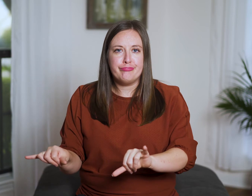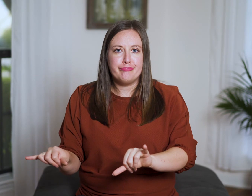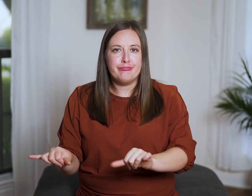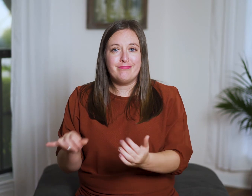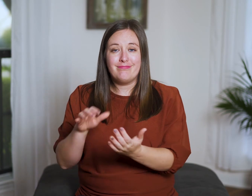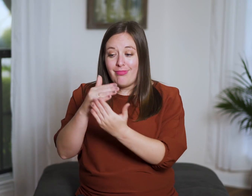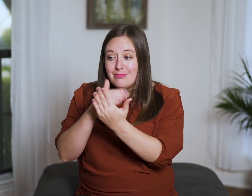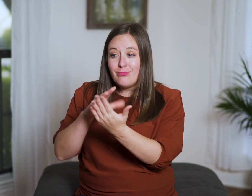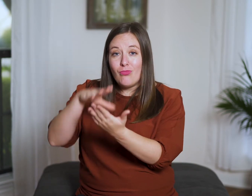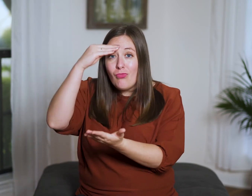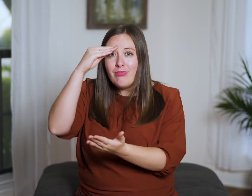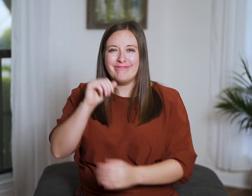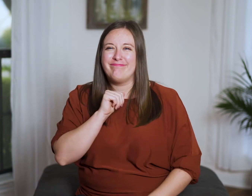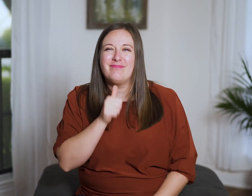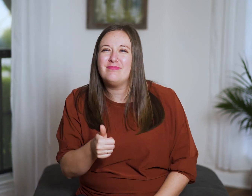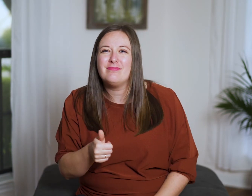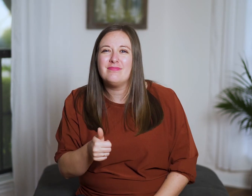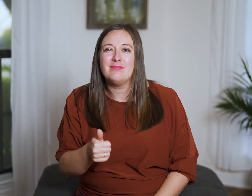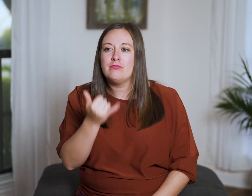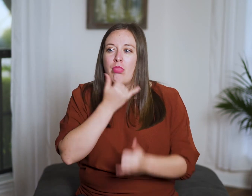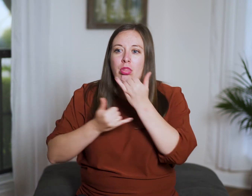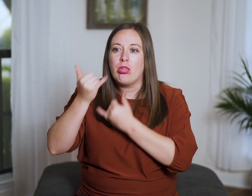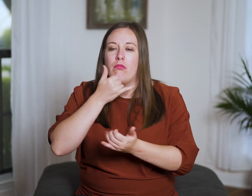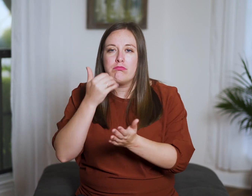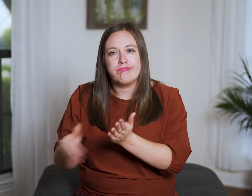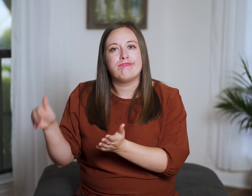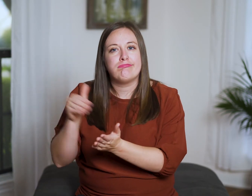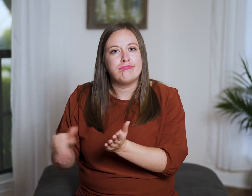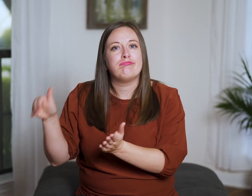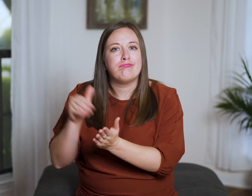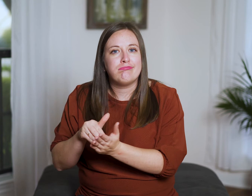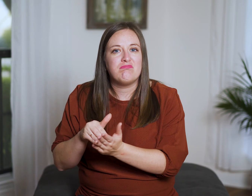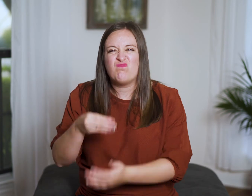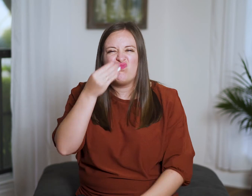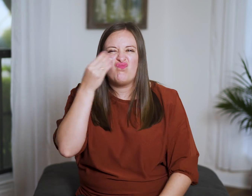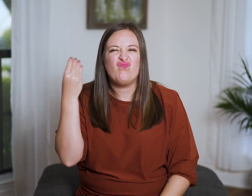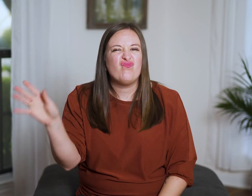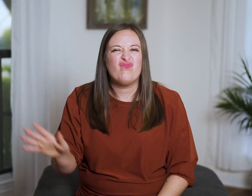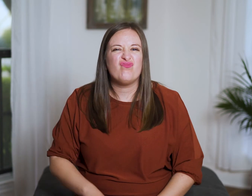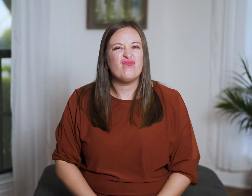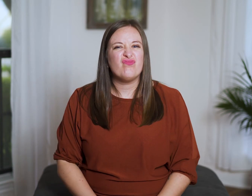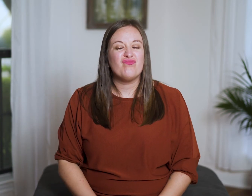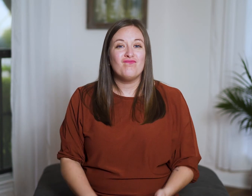The don’t retain lessons. They make the same mistakes repeatedly and aren’t humble enough to care.